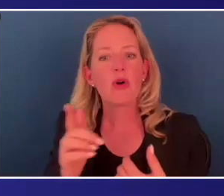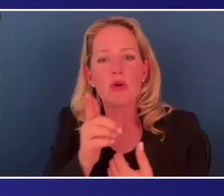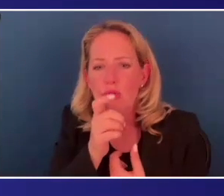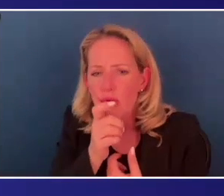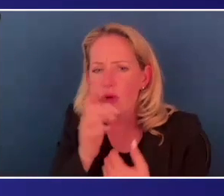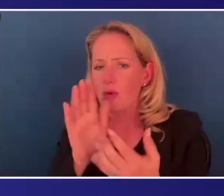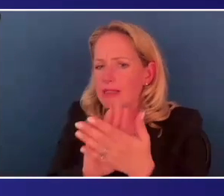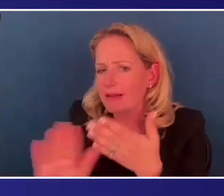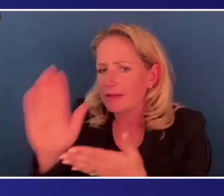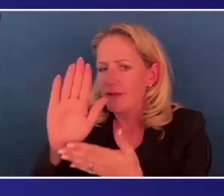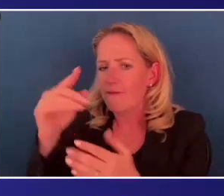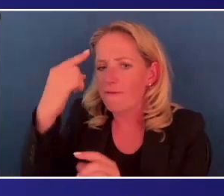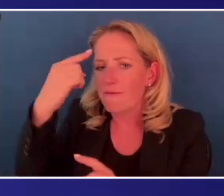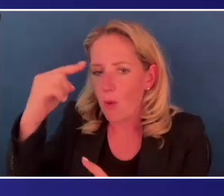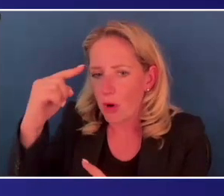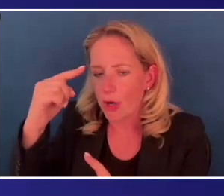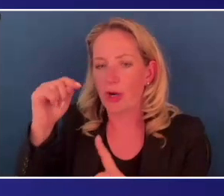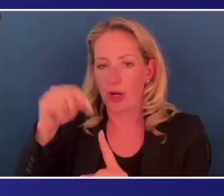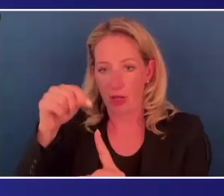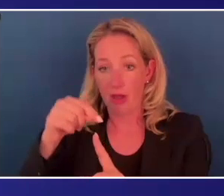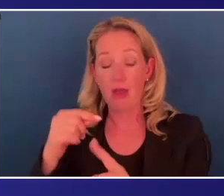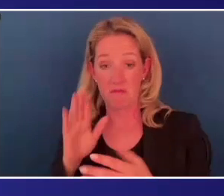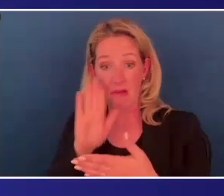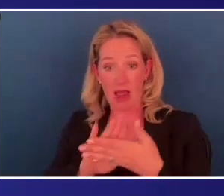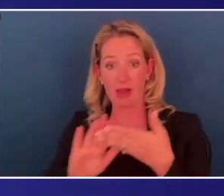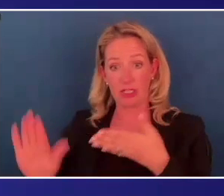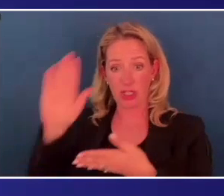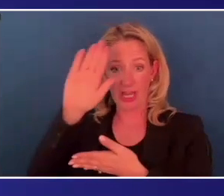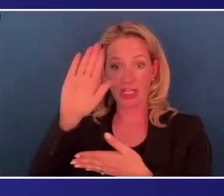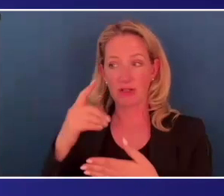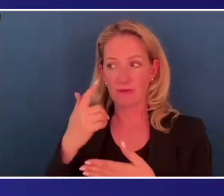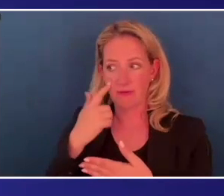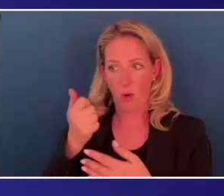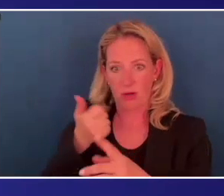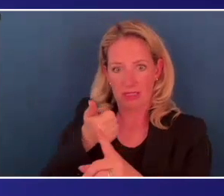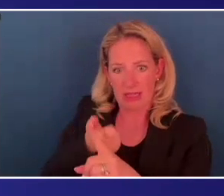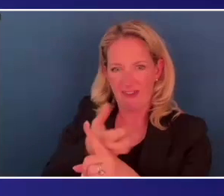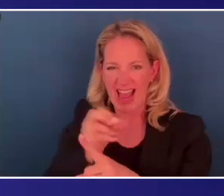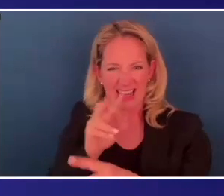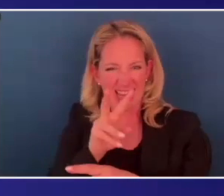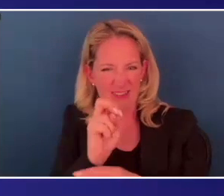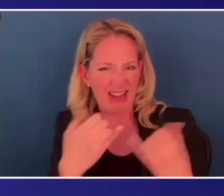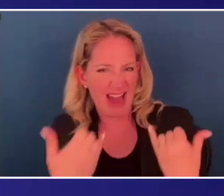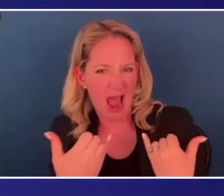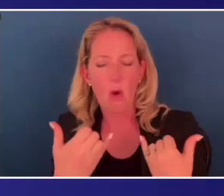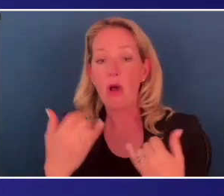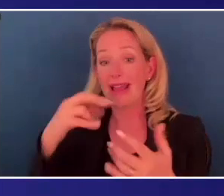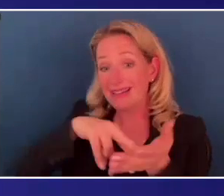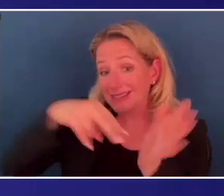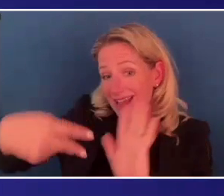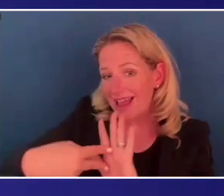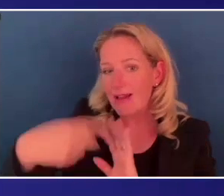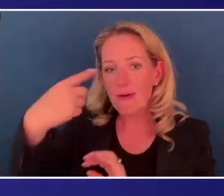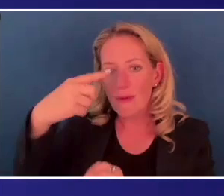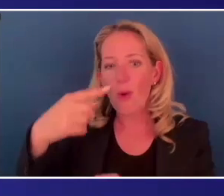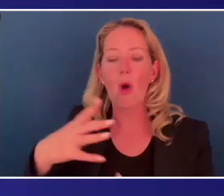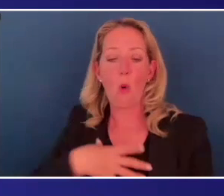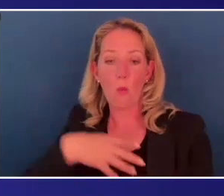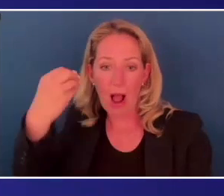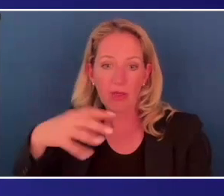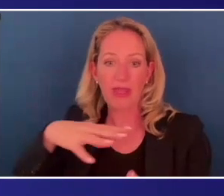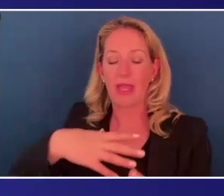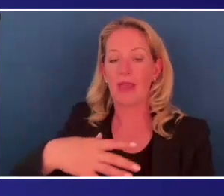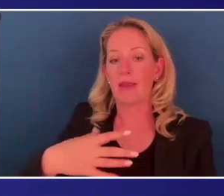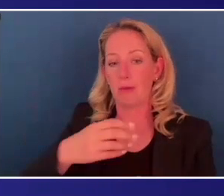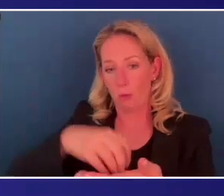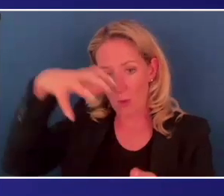Higher education at its inception and even now was intended for wealthy white cisgender heterosexual males.